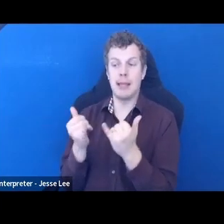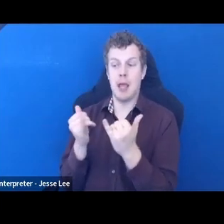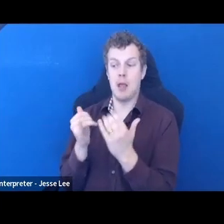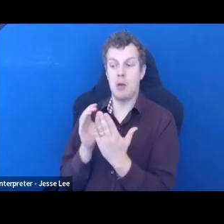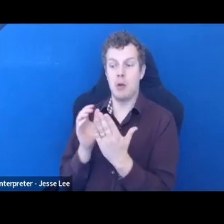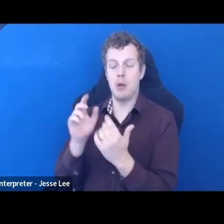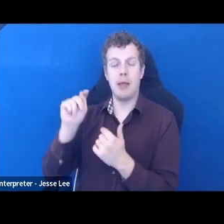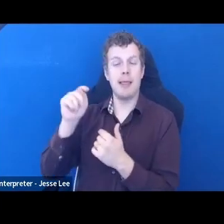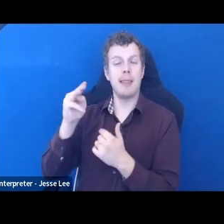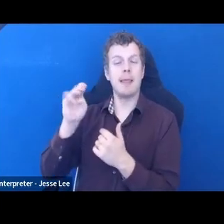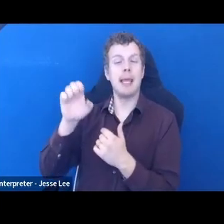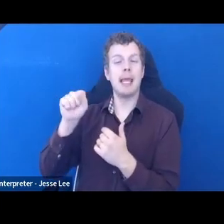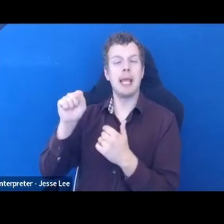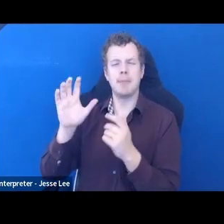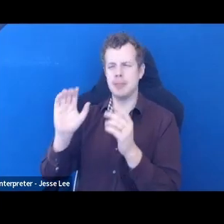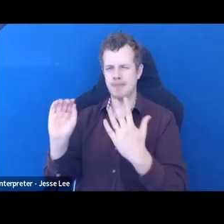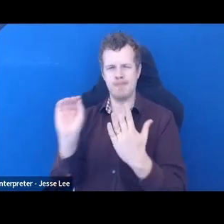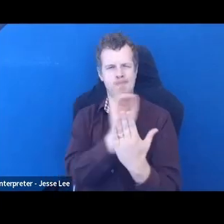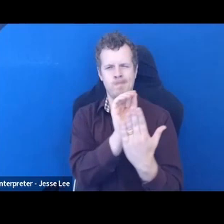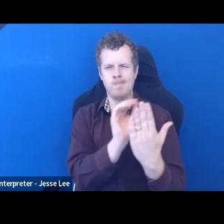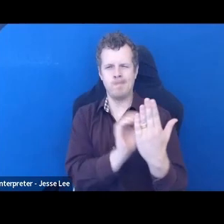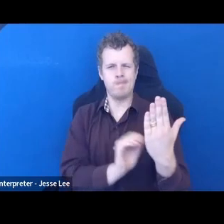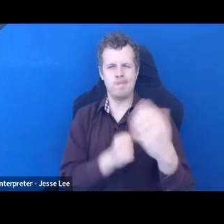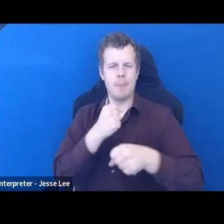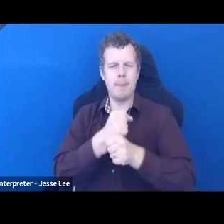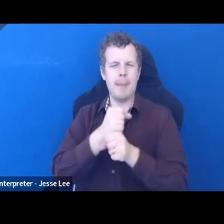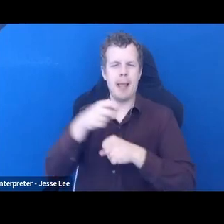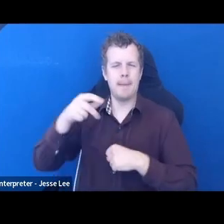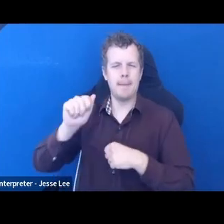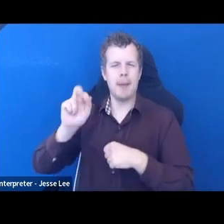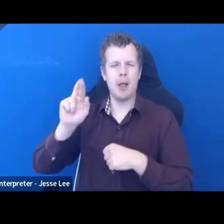that can develop an explanatory framework that would account